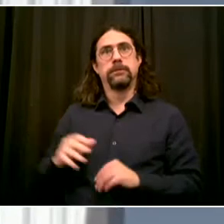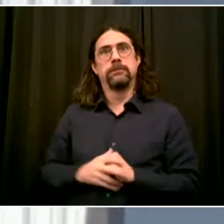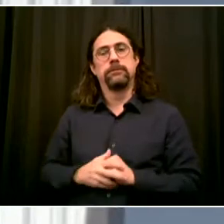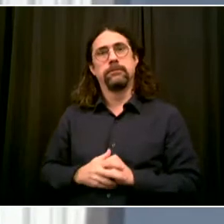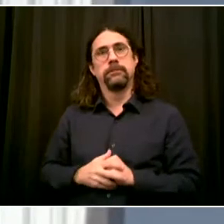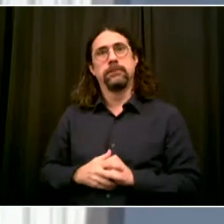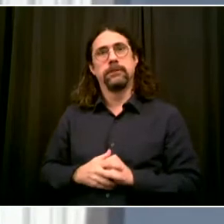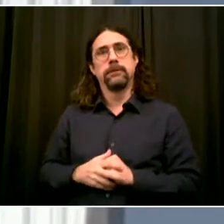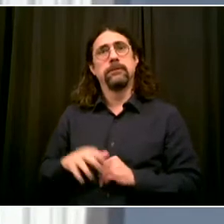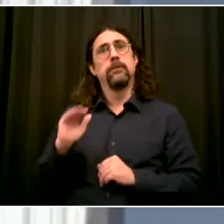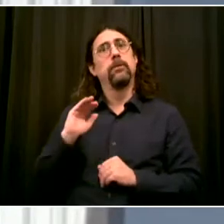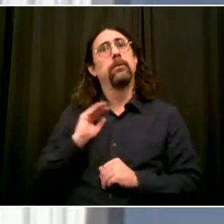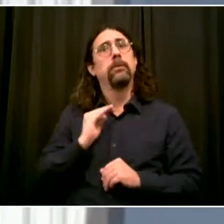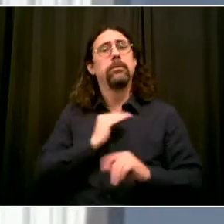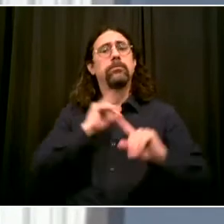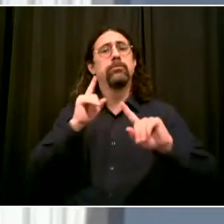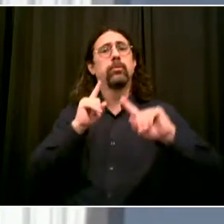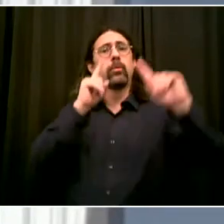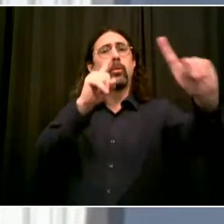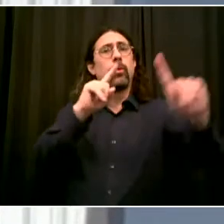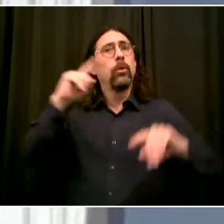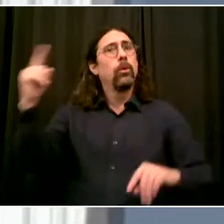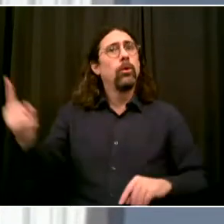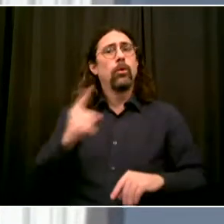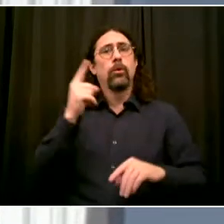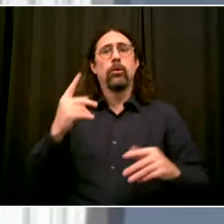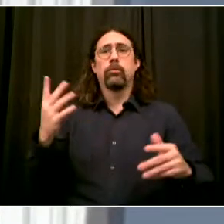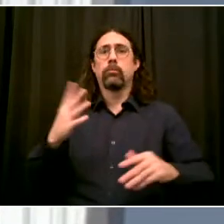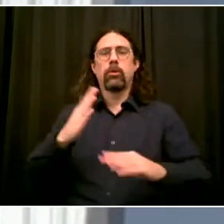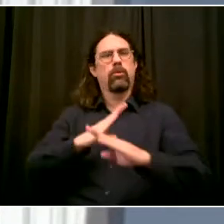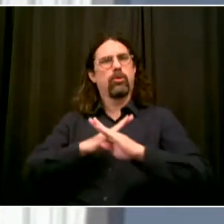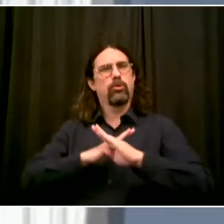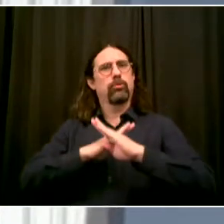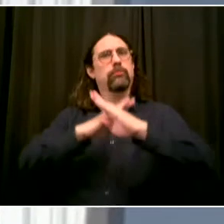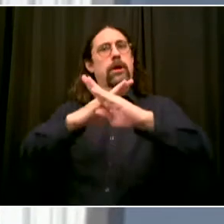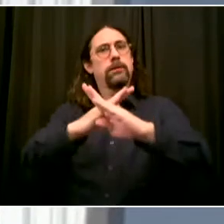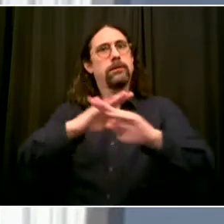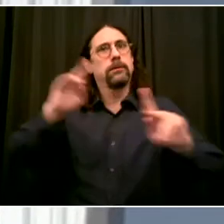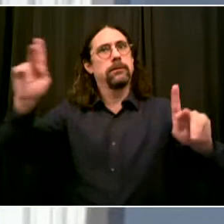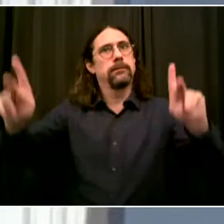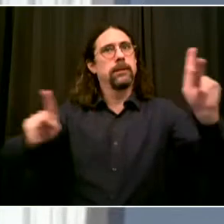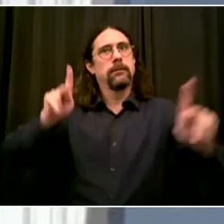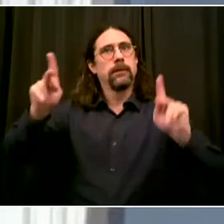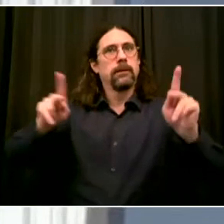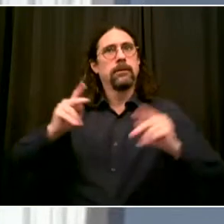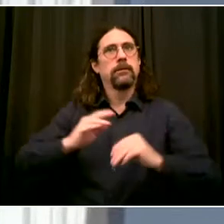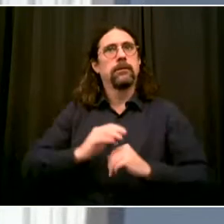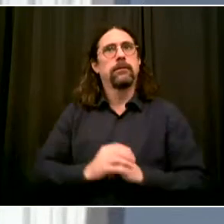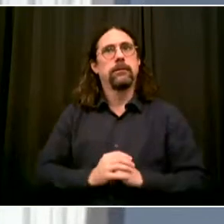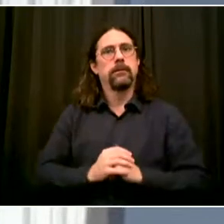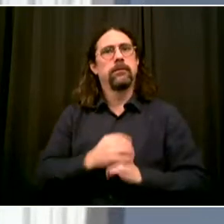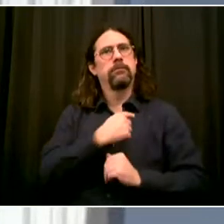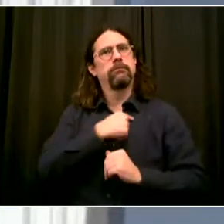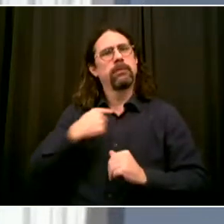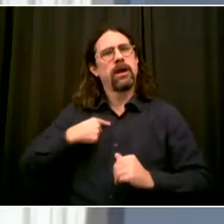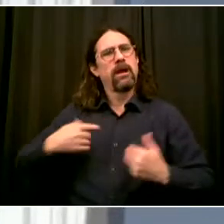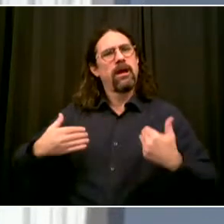THE MORE THAT WE CAN ENSURERE THAT LARGE GATHERINGS DO NONOT HAPPENEN BECAUSE THERE IS